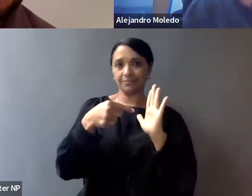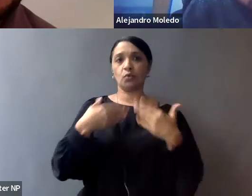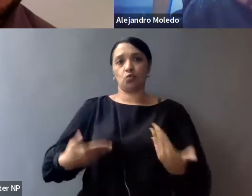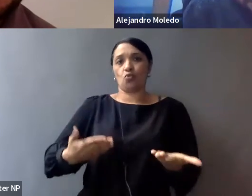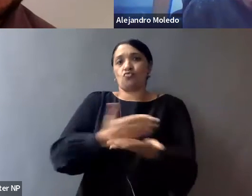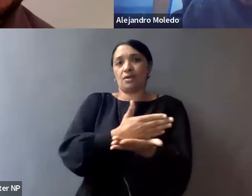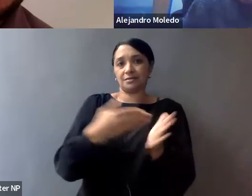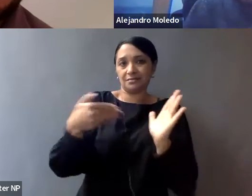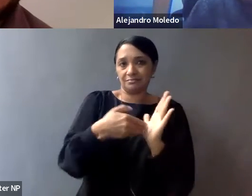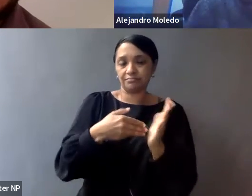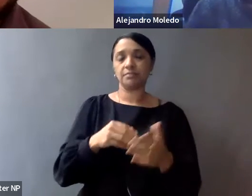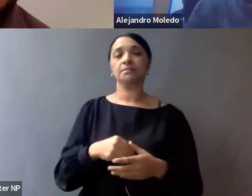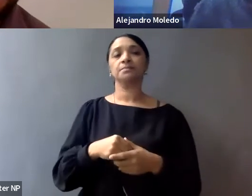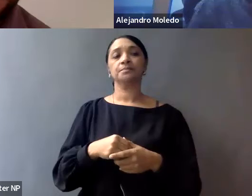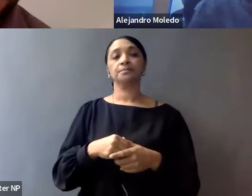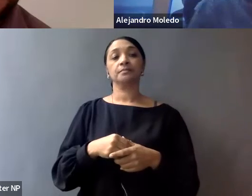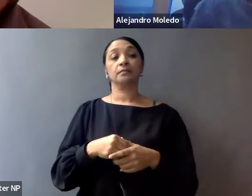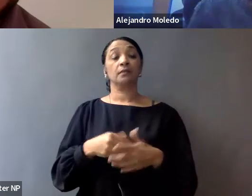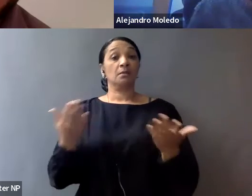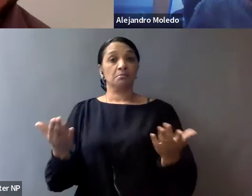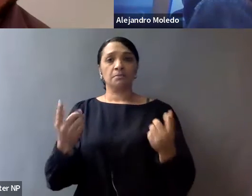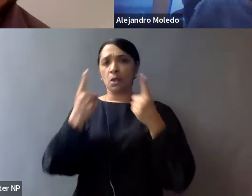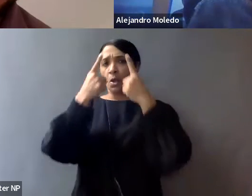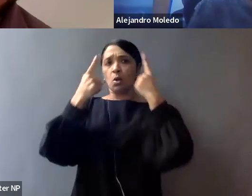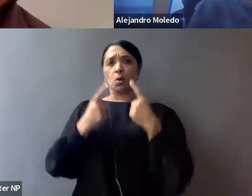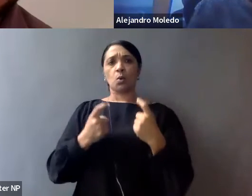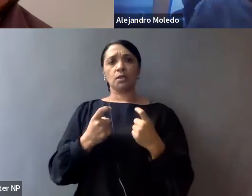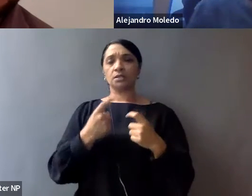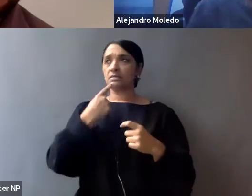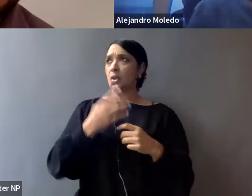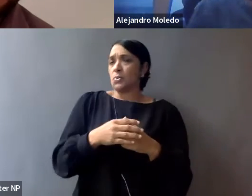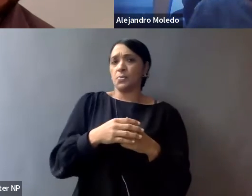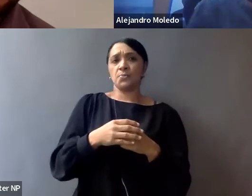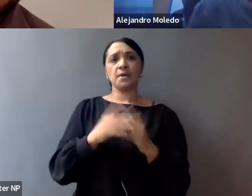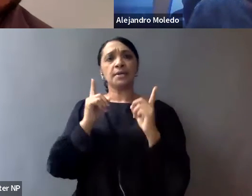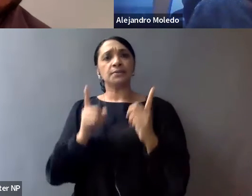When we are faced with the question: why don't we harmonise disability